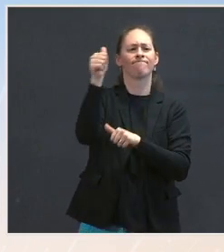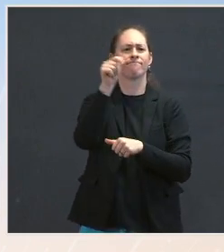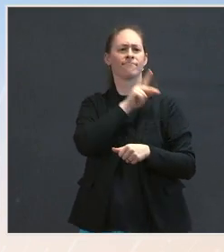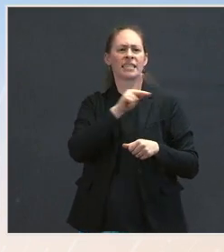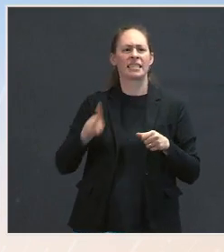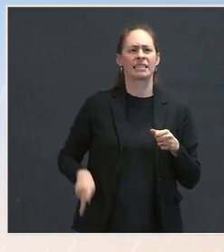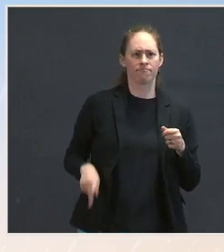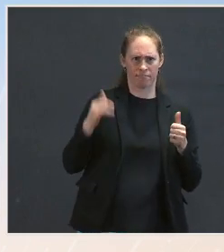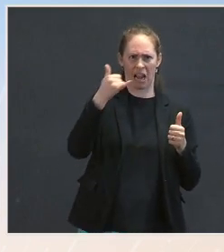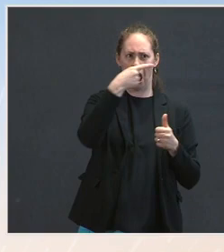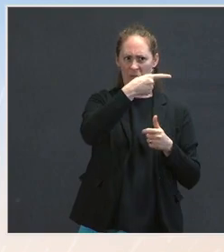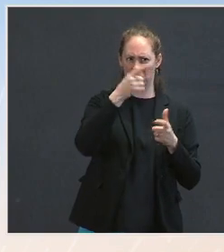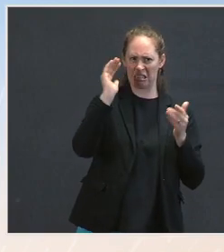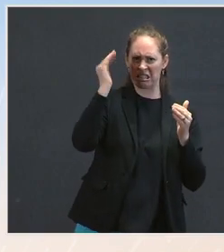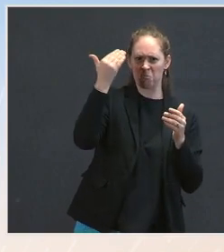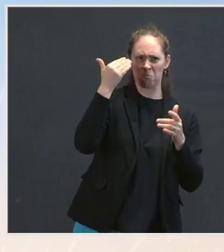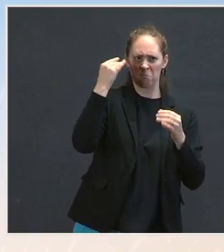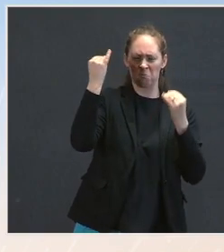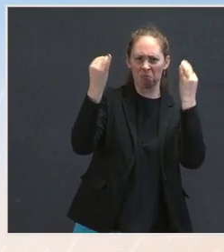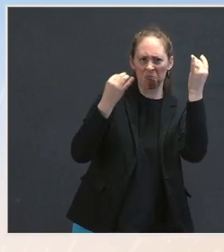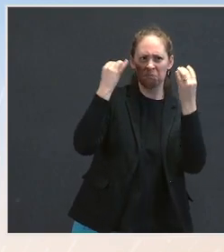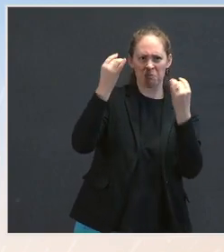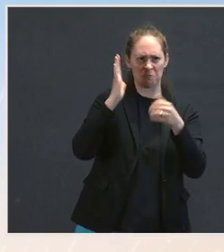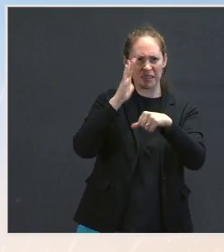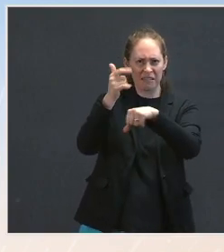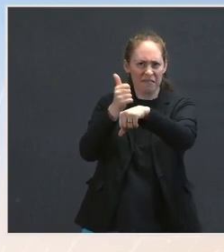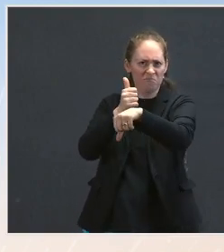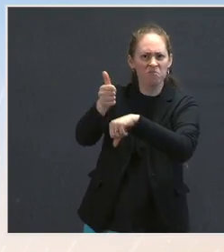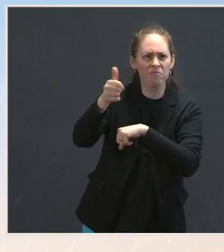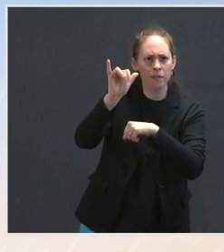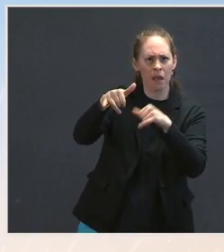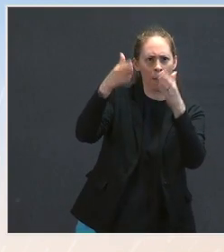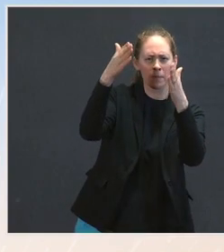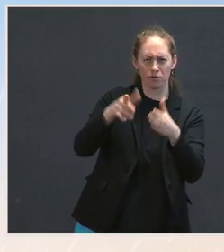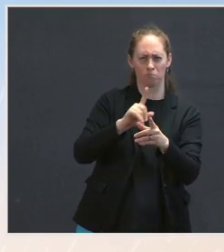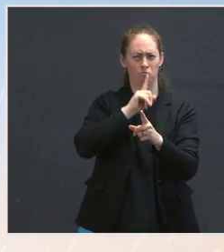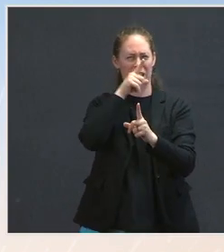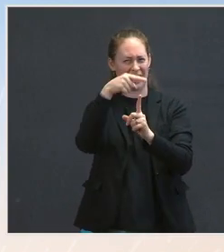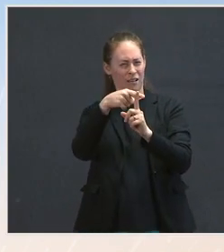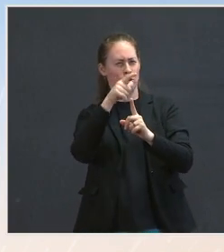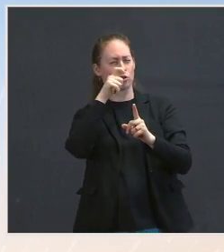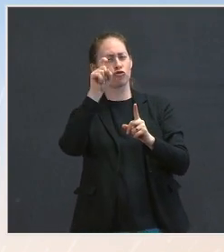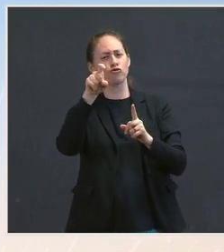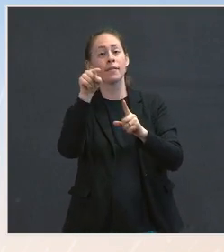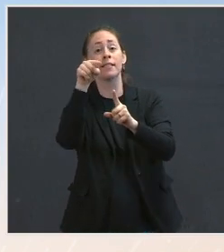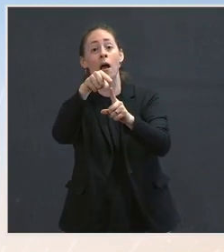why not speak to the person expected to be responsible? Ms. Psaki: Well, I think the President's conversation